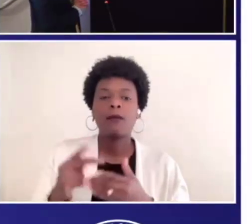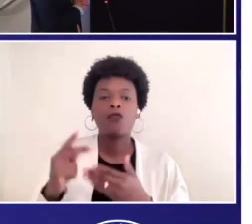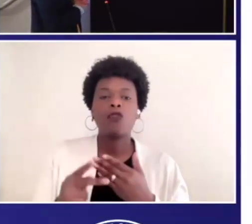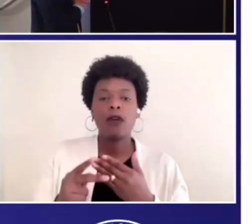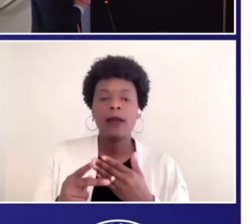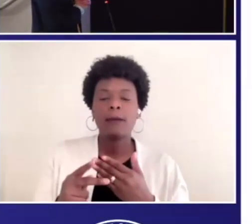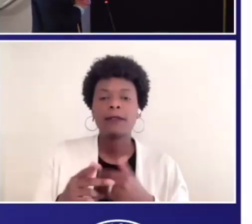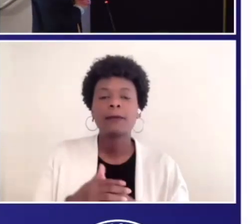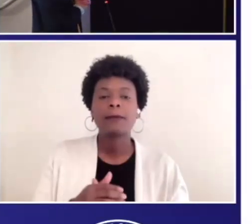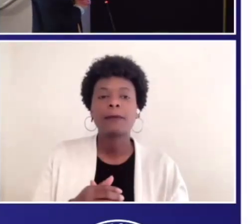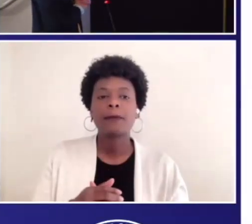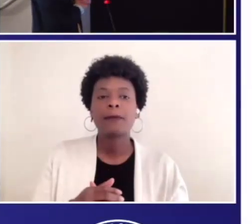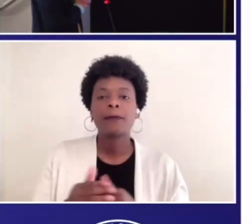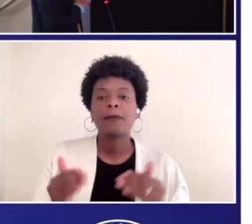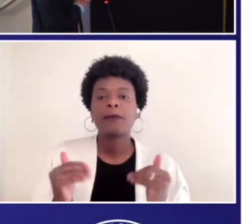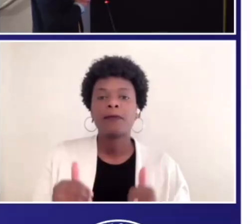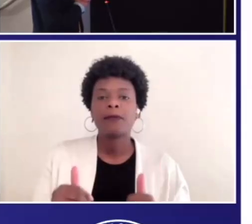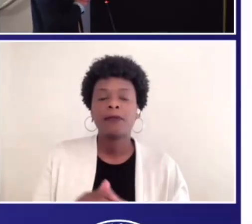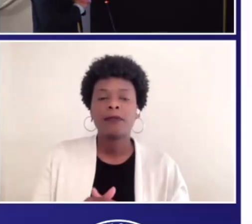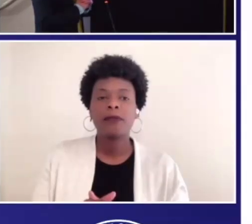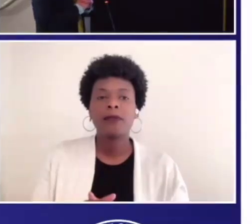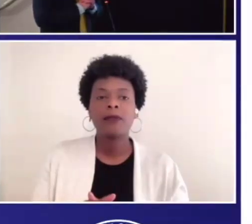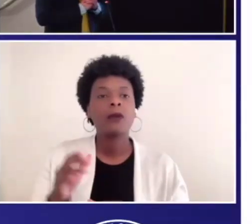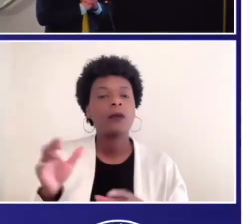Next slide, please. We received questions